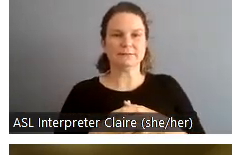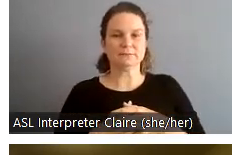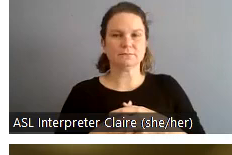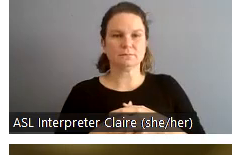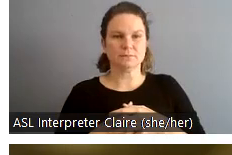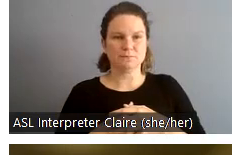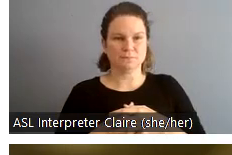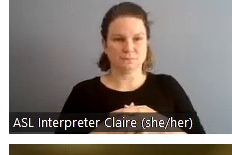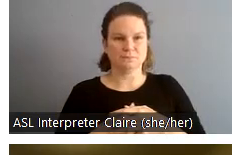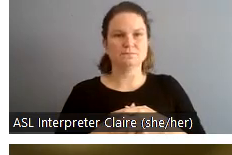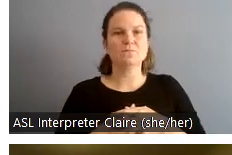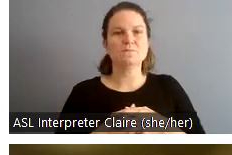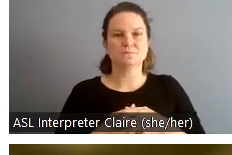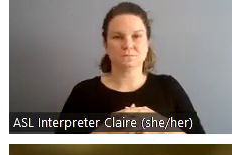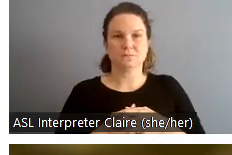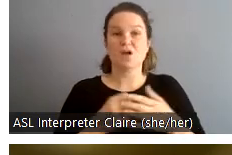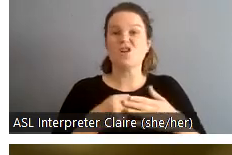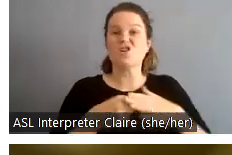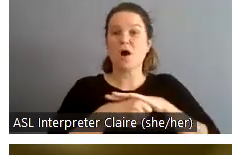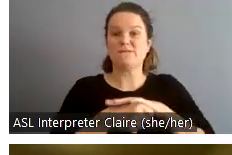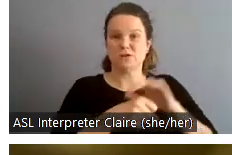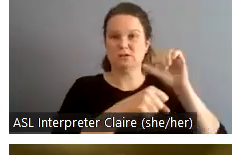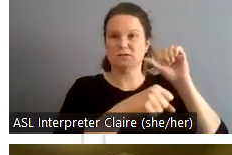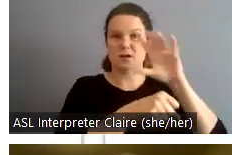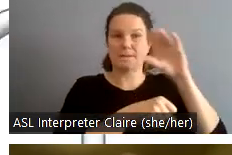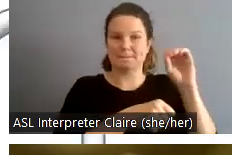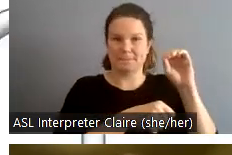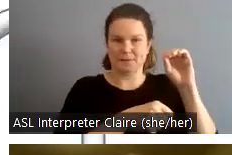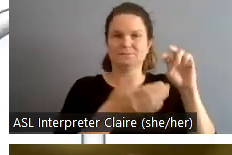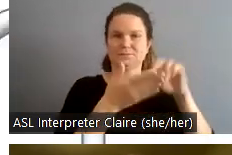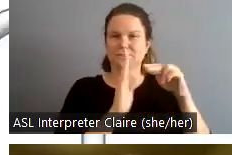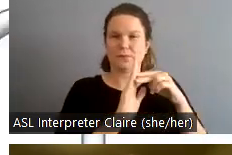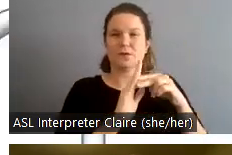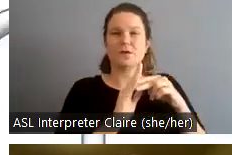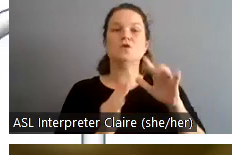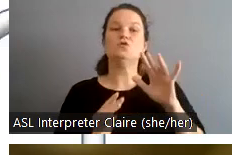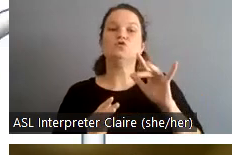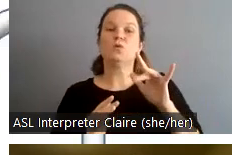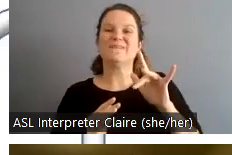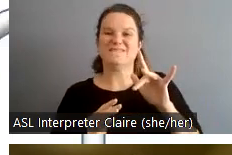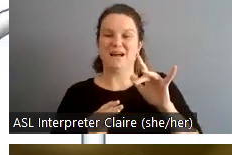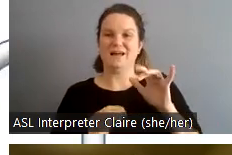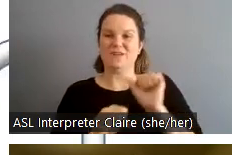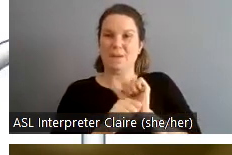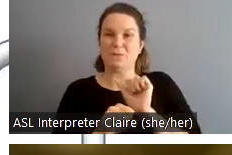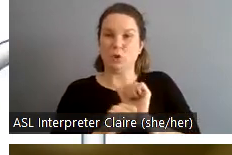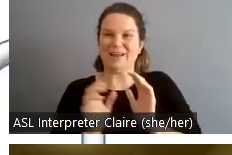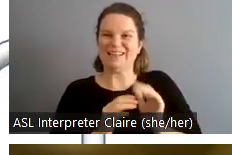there. A covered employer, when we're talking about who's covered here, 25